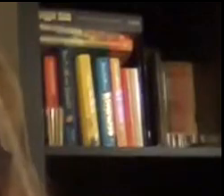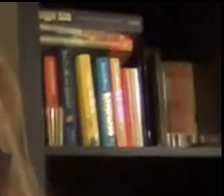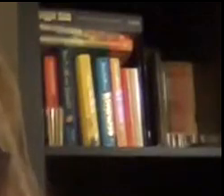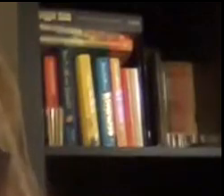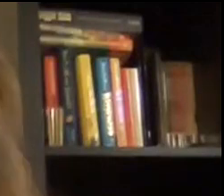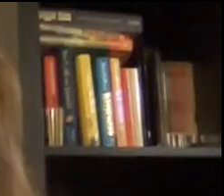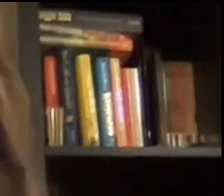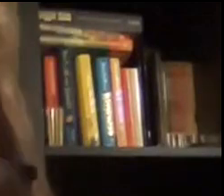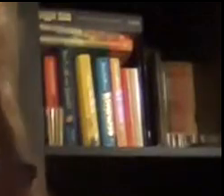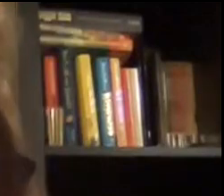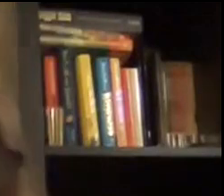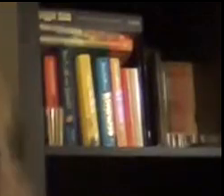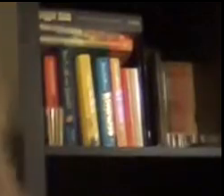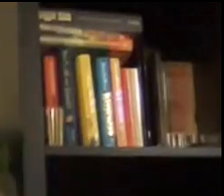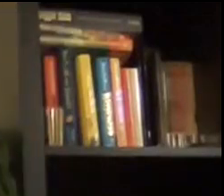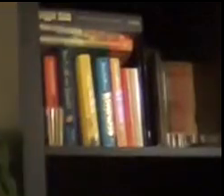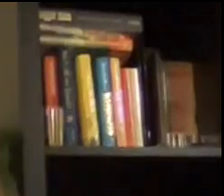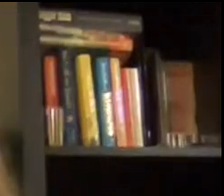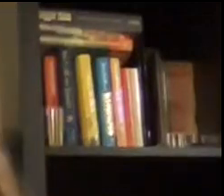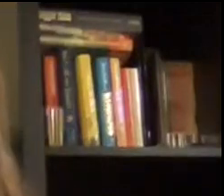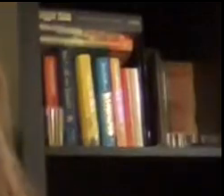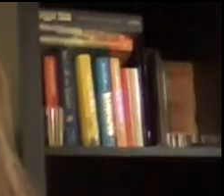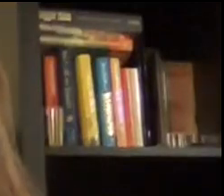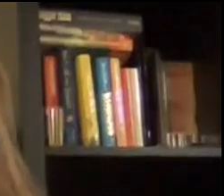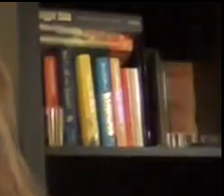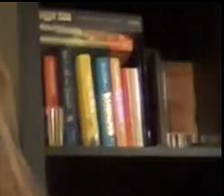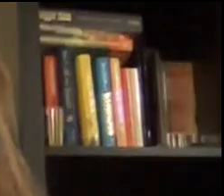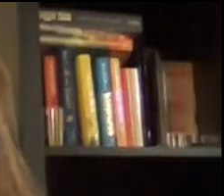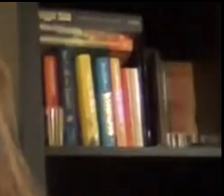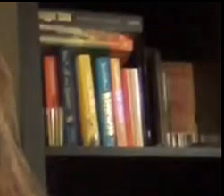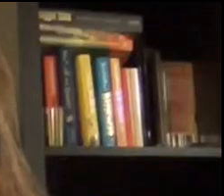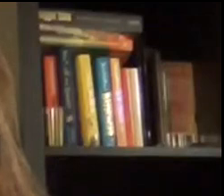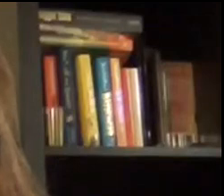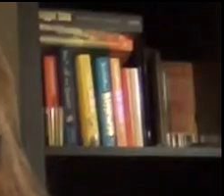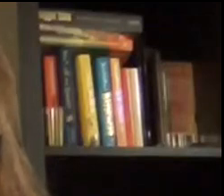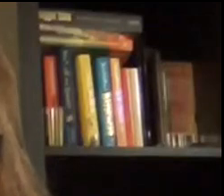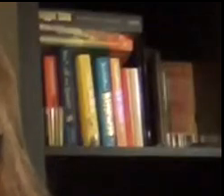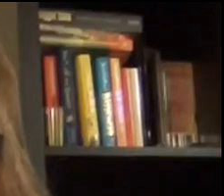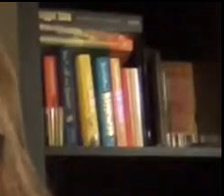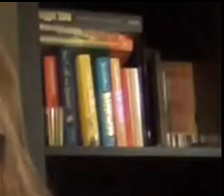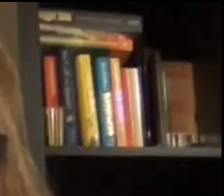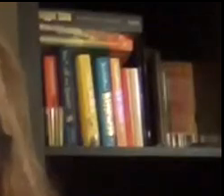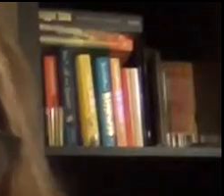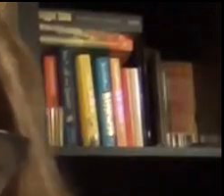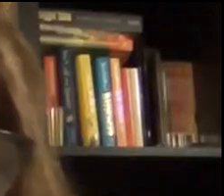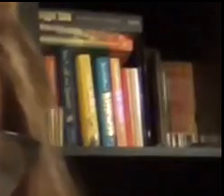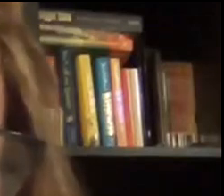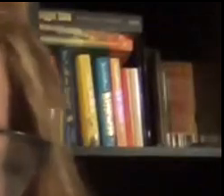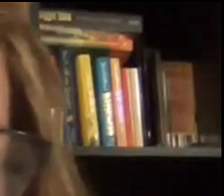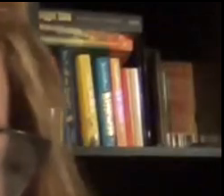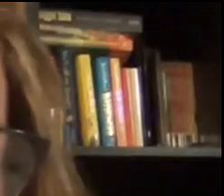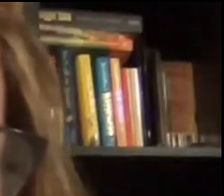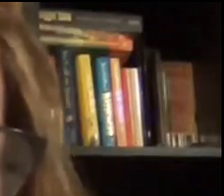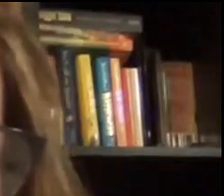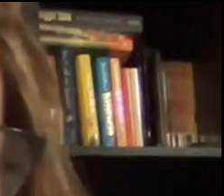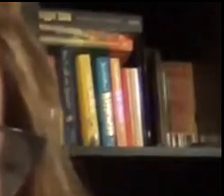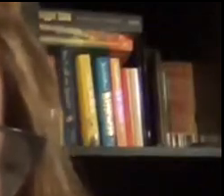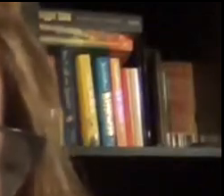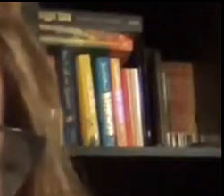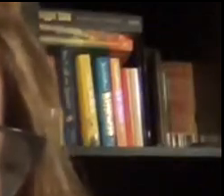Thank you very much, Ronald for this question. Indeed, at country level, I'm not in a position to answer to this question because UNICEF is very decentralized